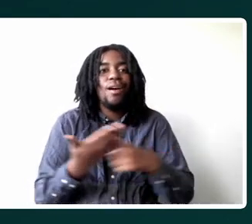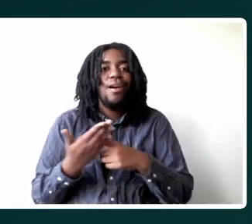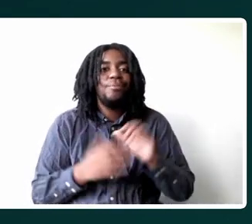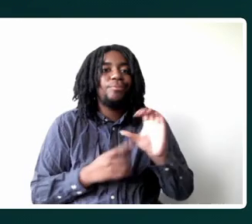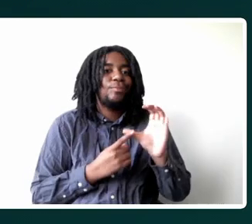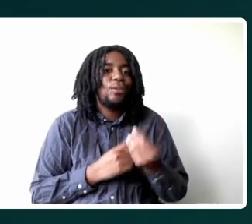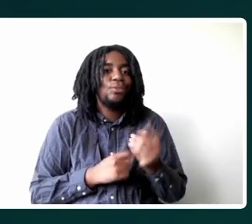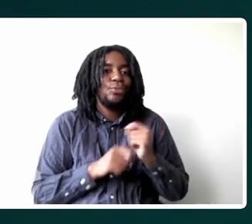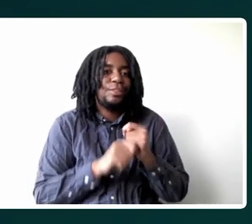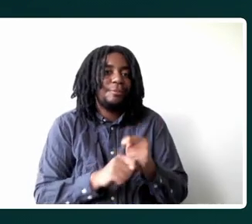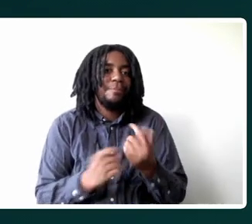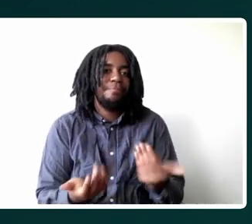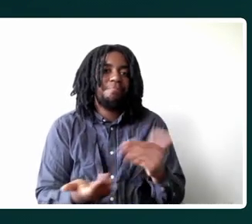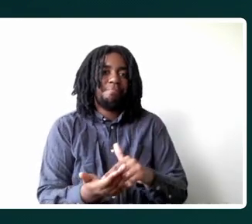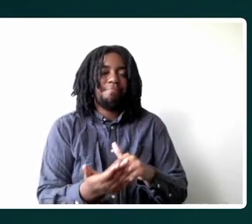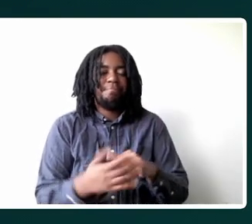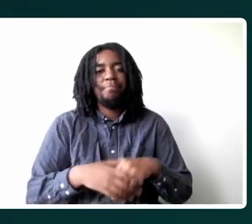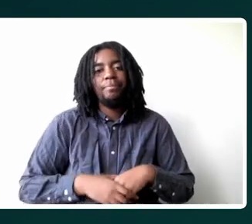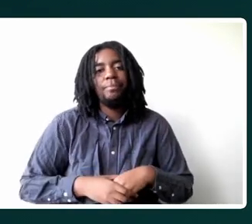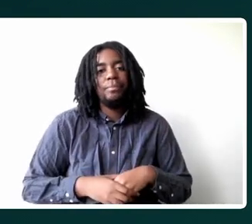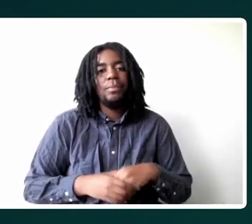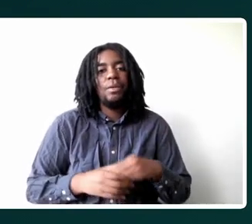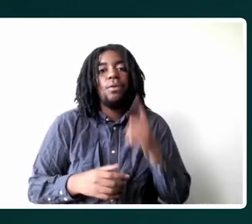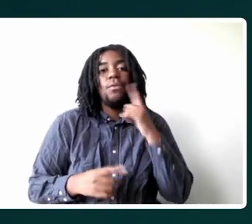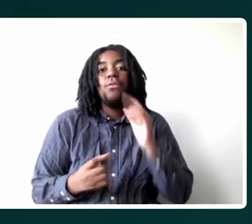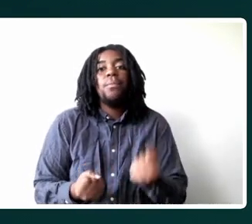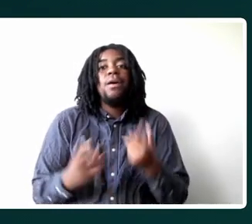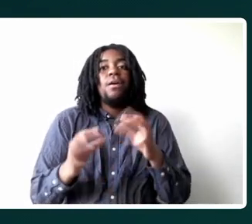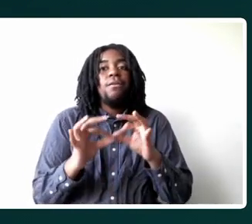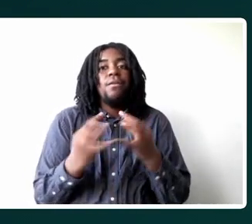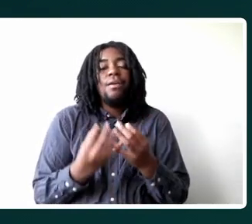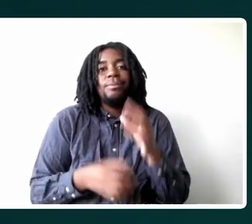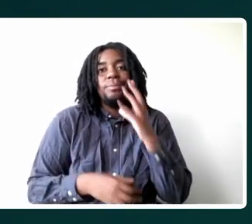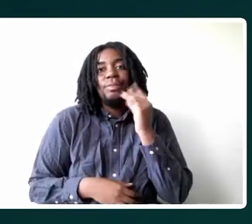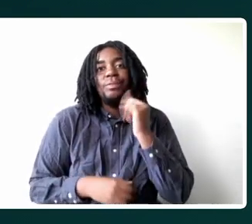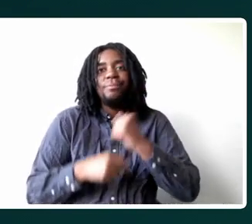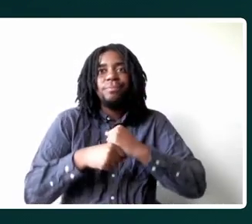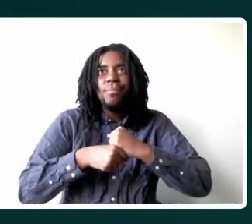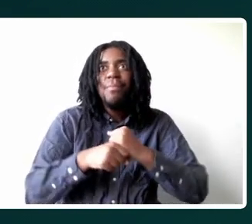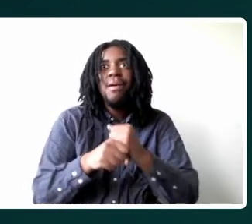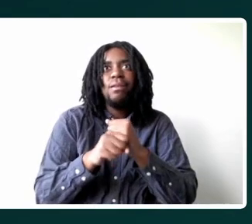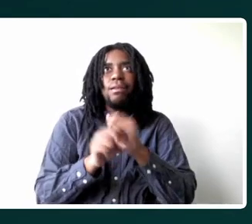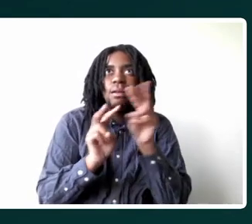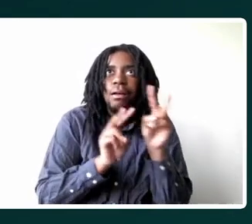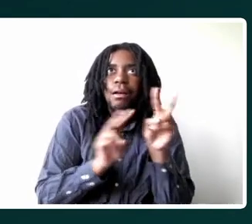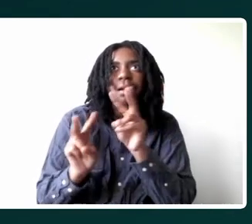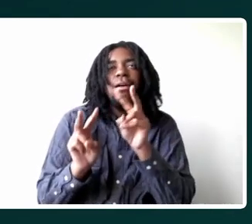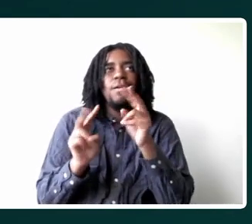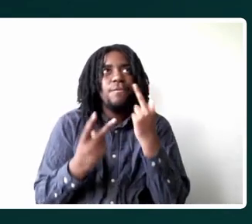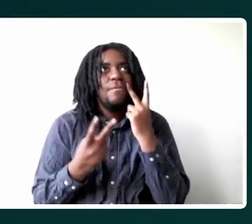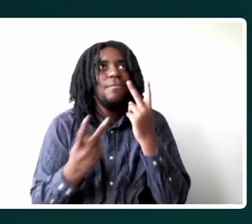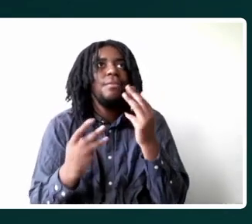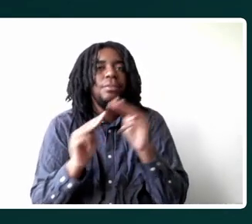the experience of making art, looking at art, and visiting the museum rekindled in them the